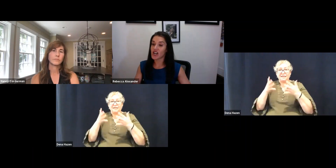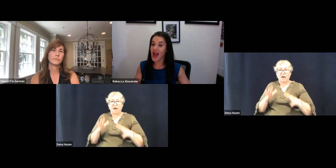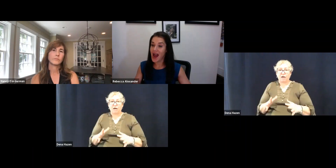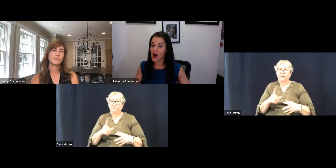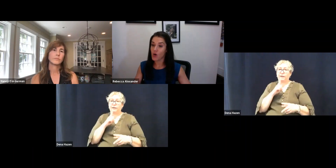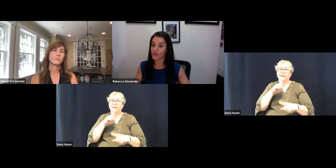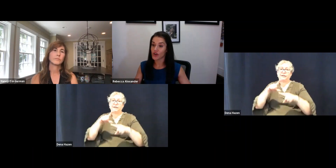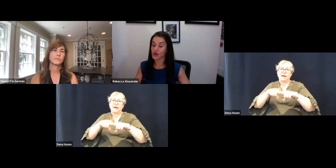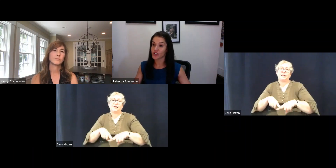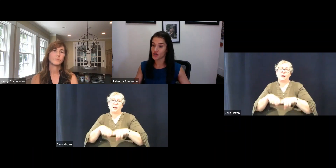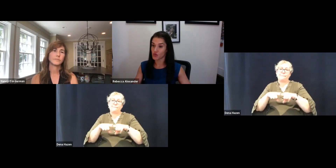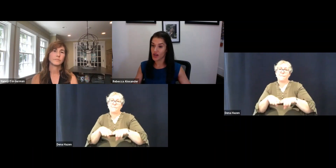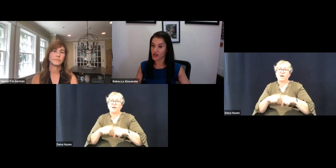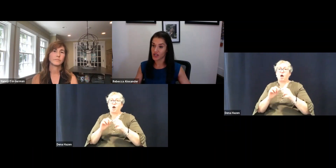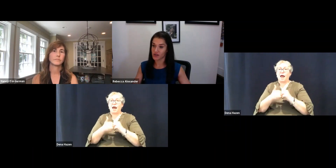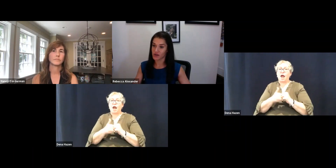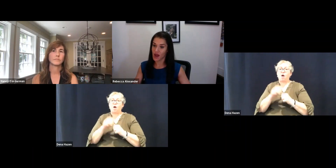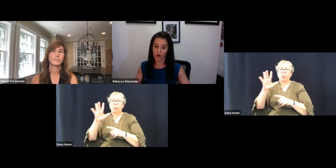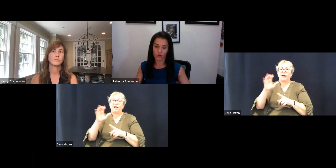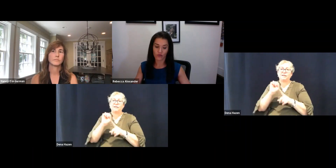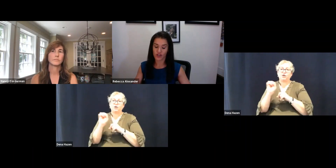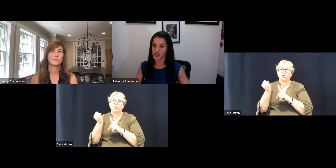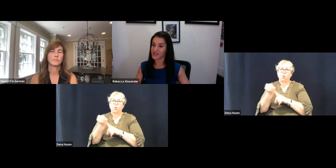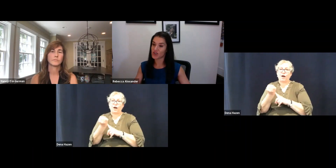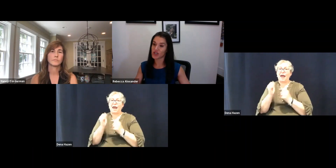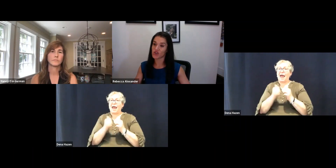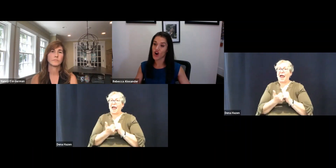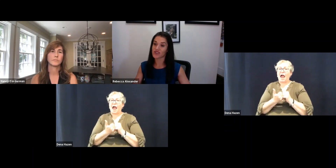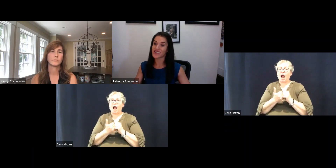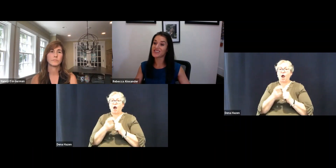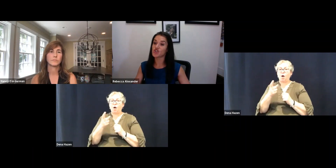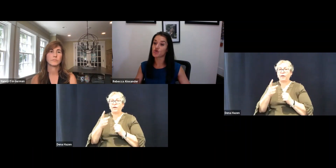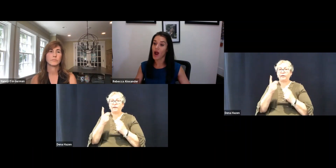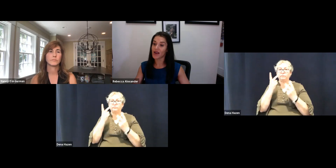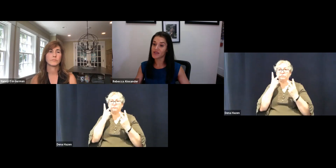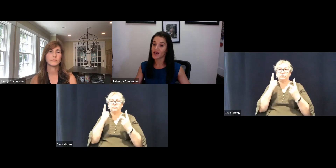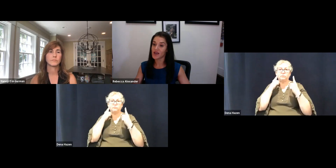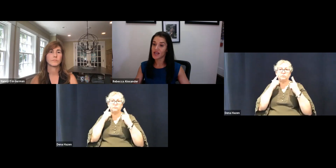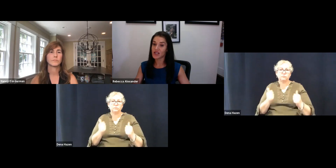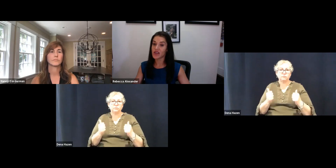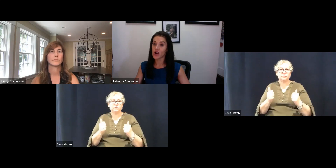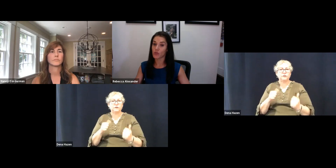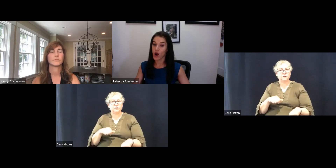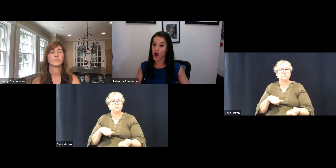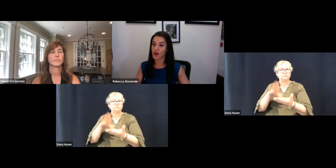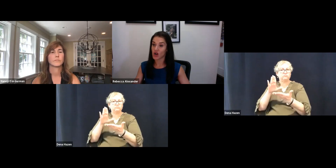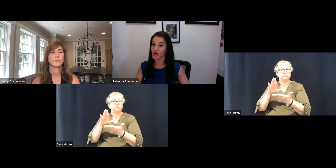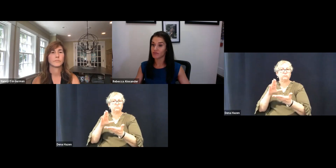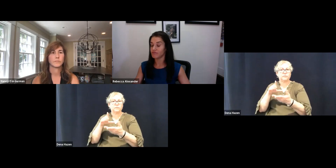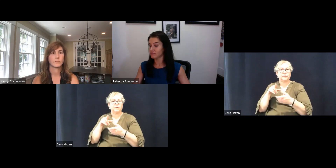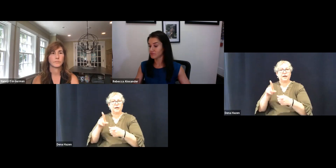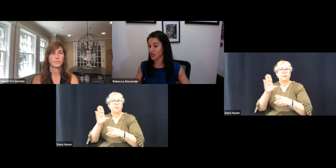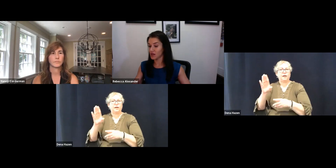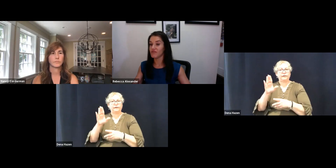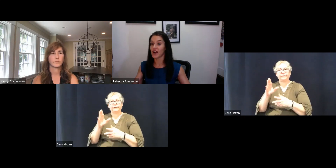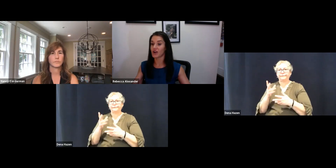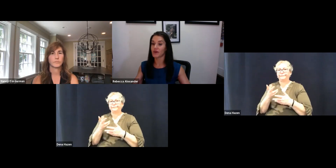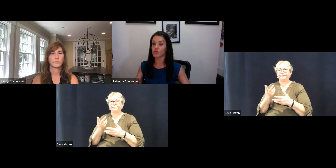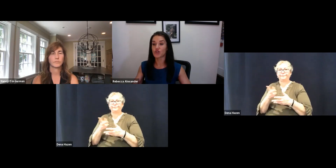on how their situation, how their vision and hearing loss is addressed in their primary environment, which